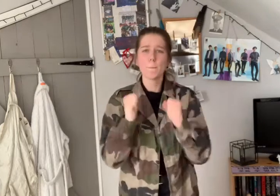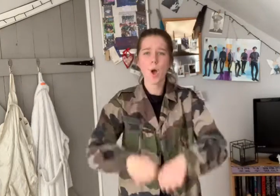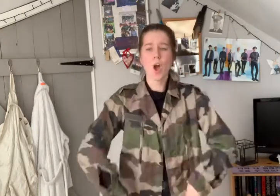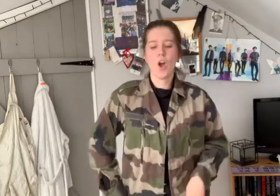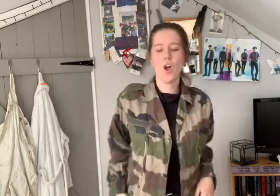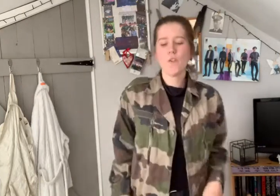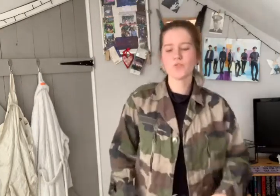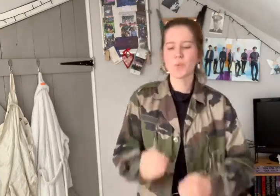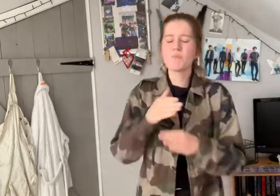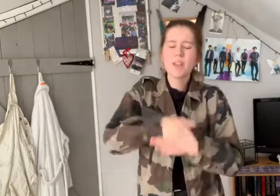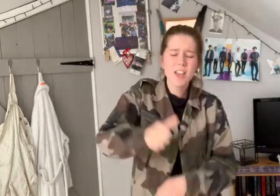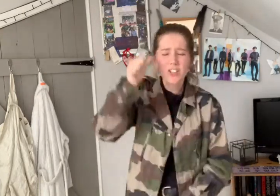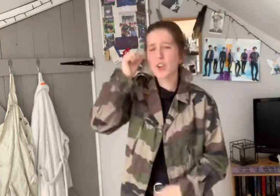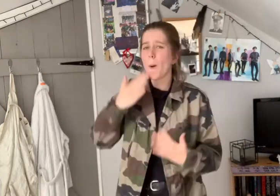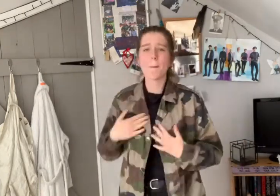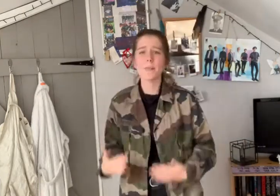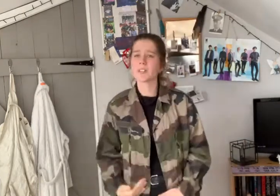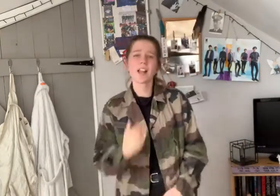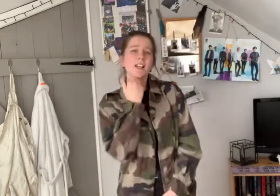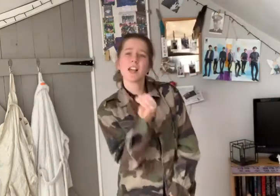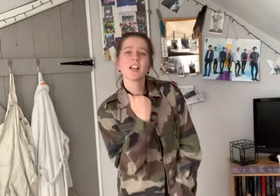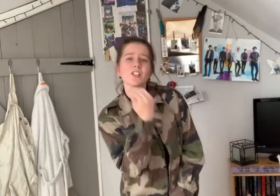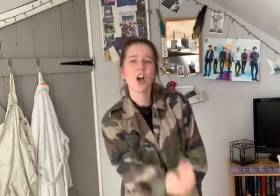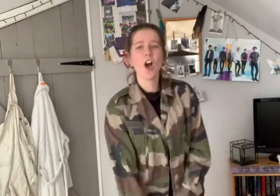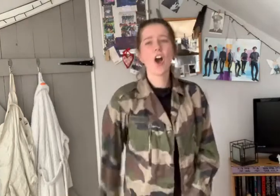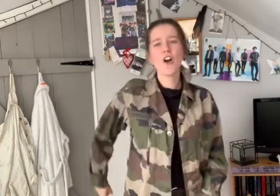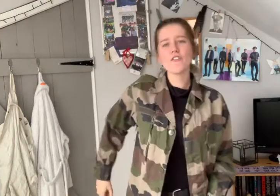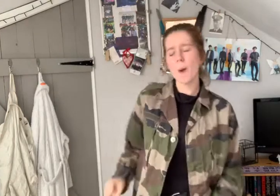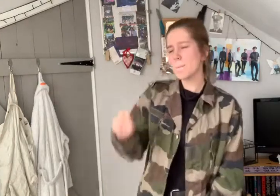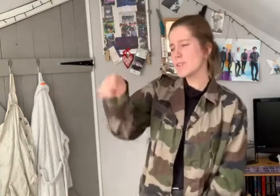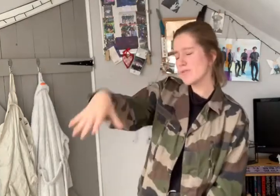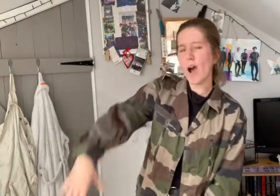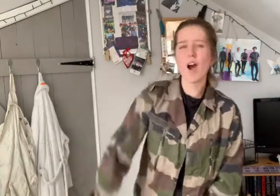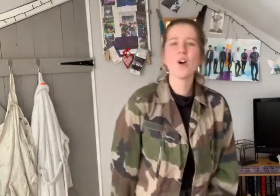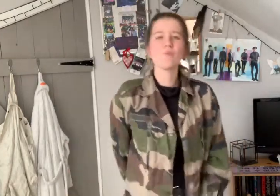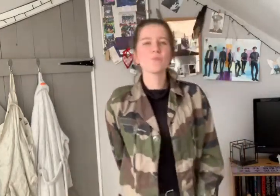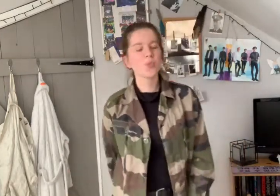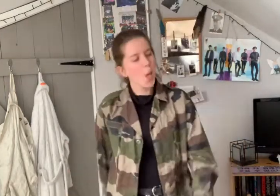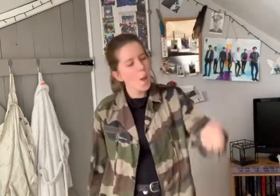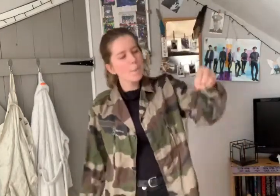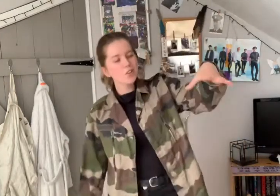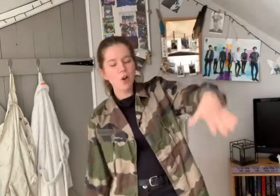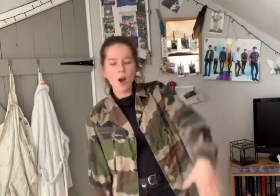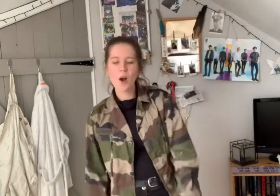Too busy you know my body ain't enuff MIC drop